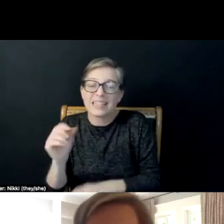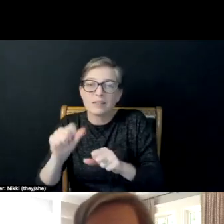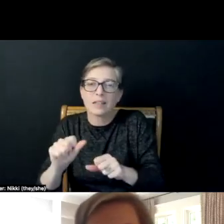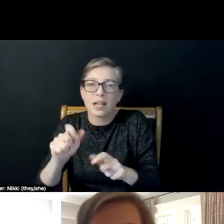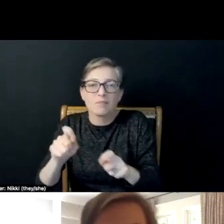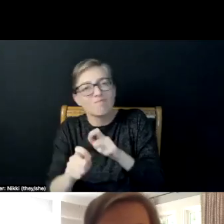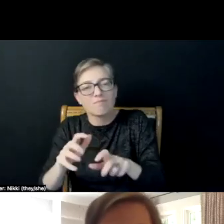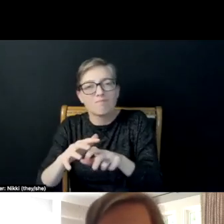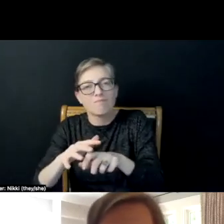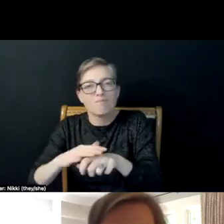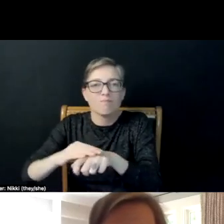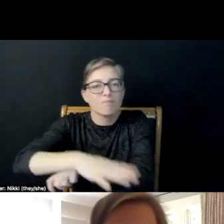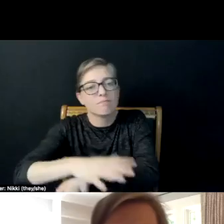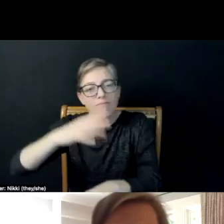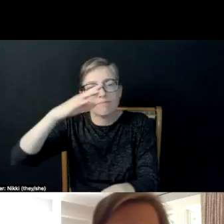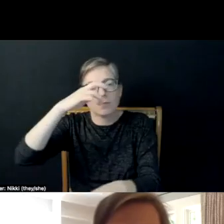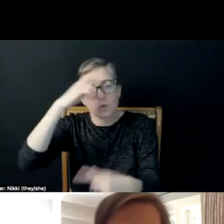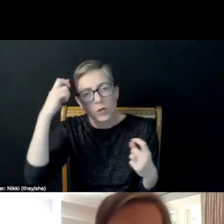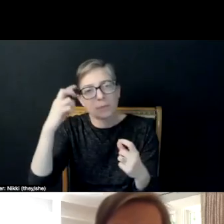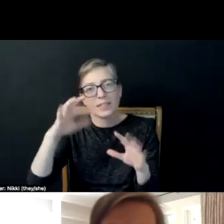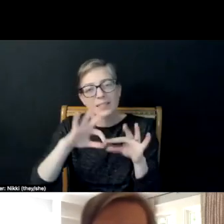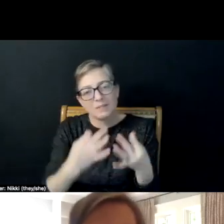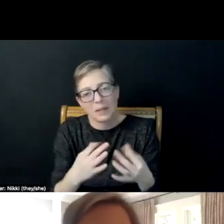Next slide, please. Thank you very much.